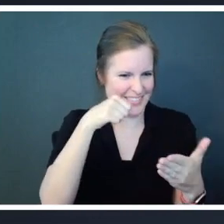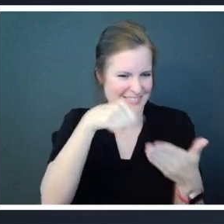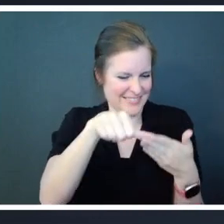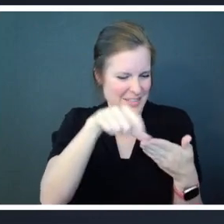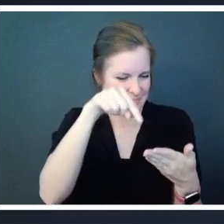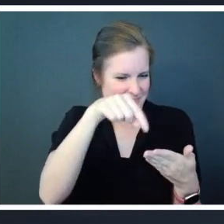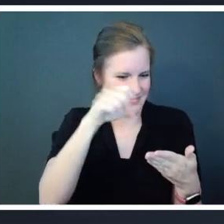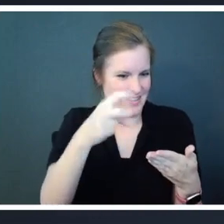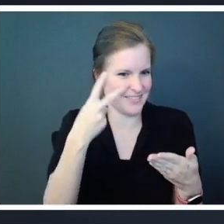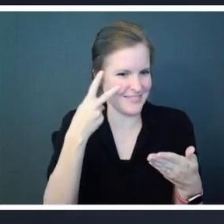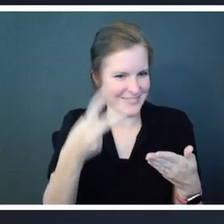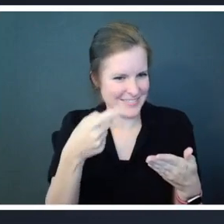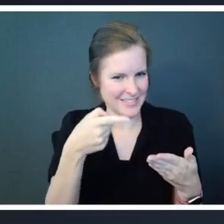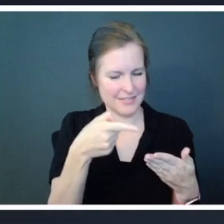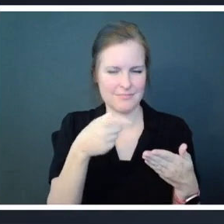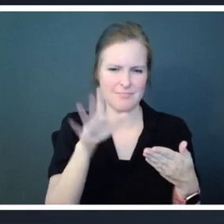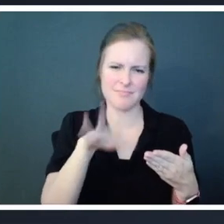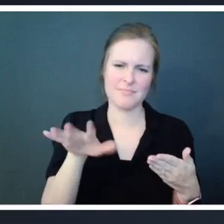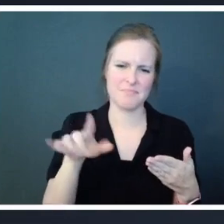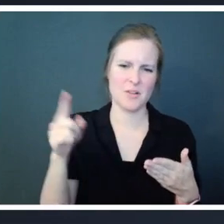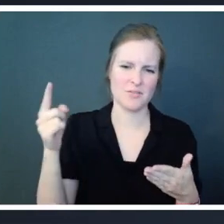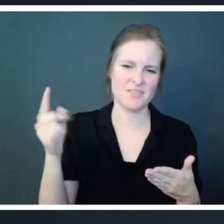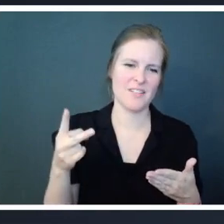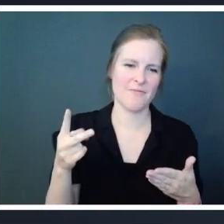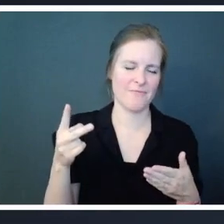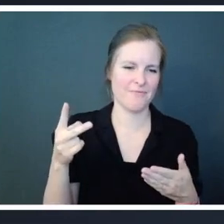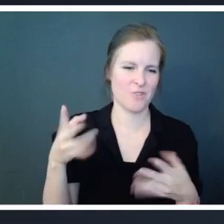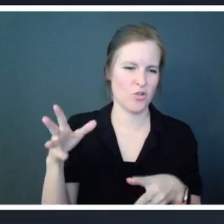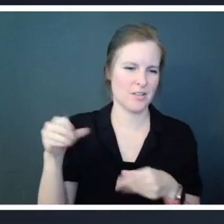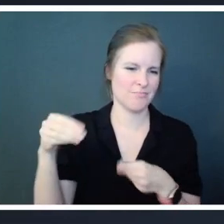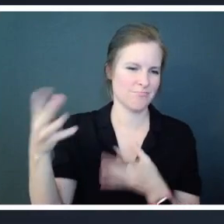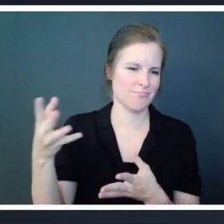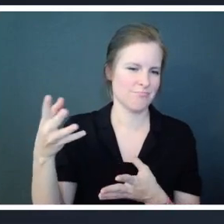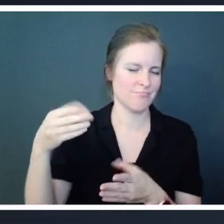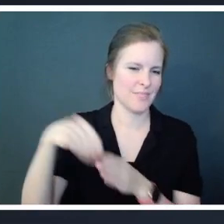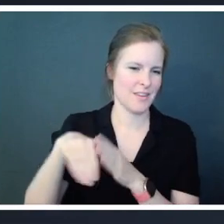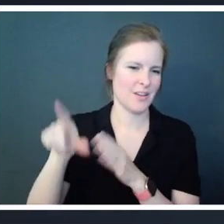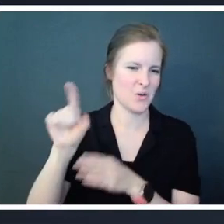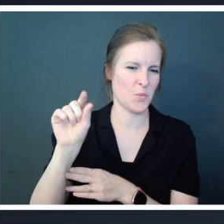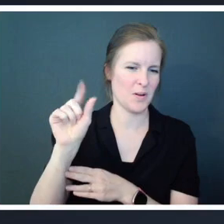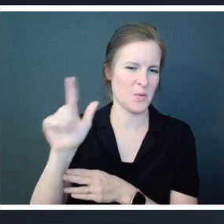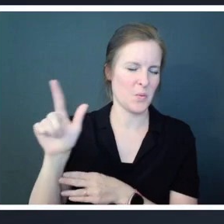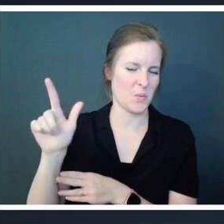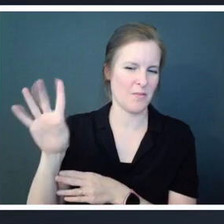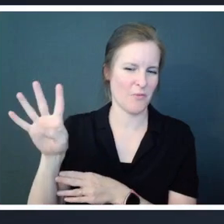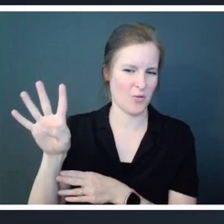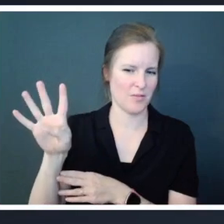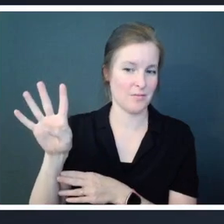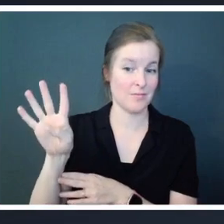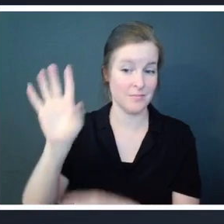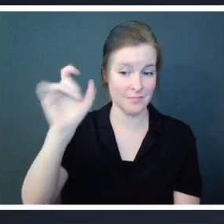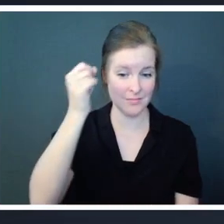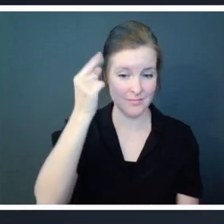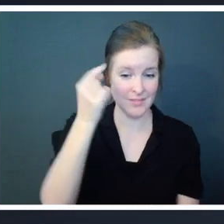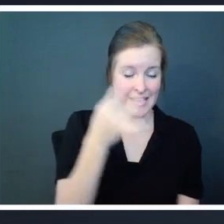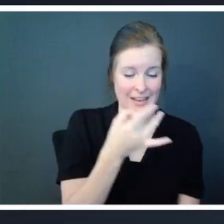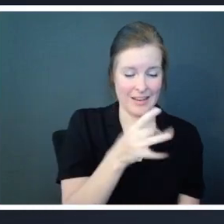will be issued in 2024. The first U.S. postage stamp was issued in 1847. And since that time,